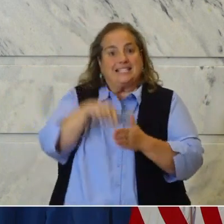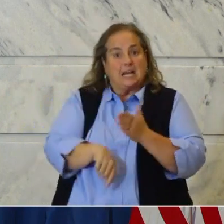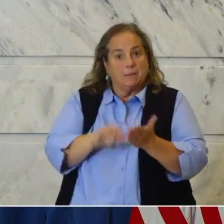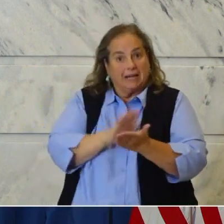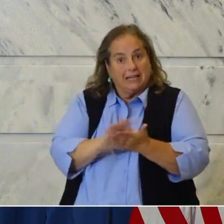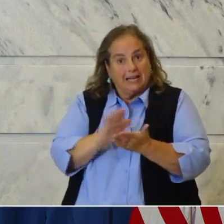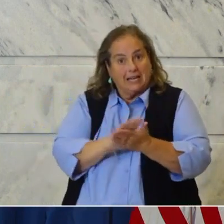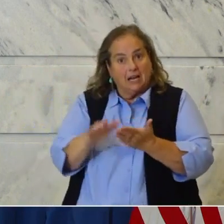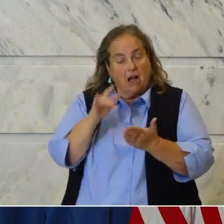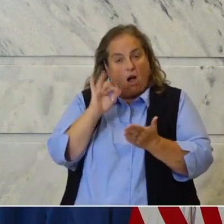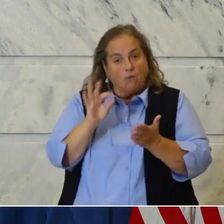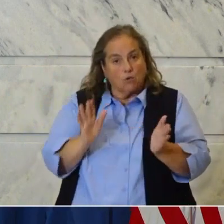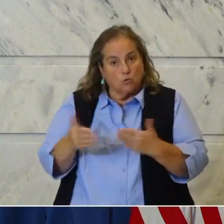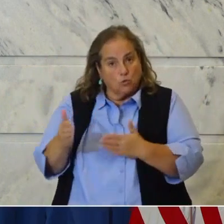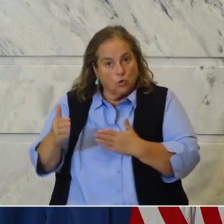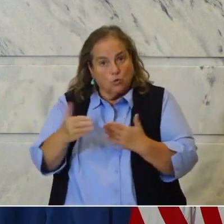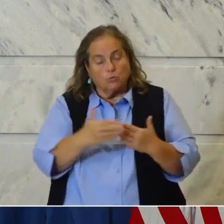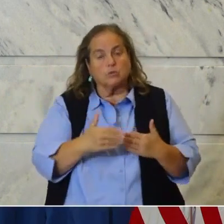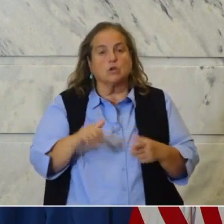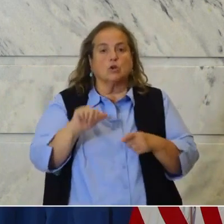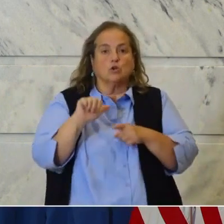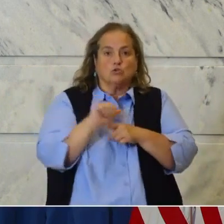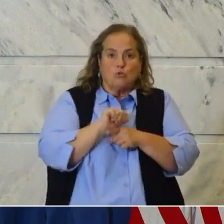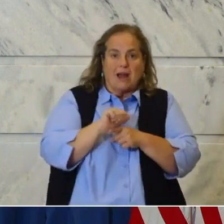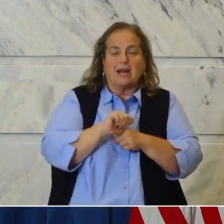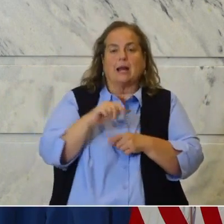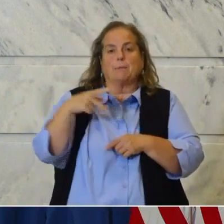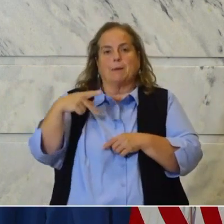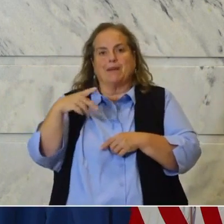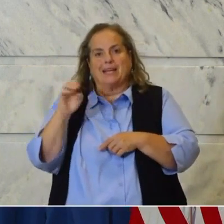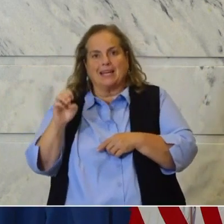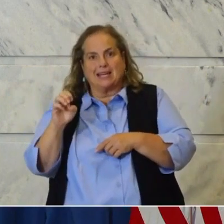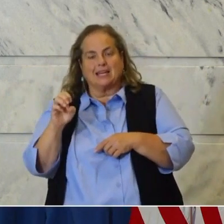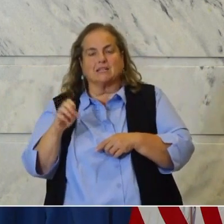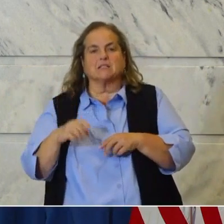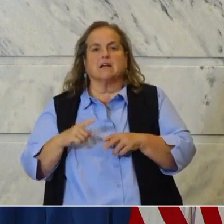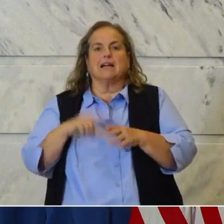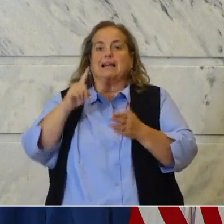all infection control procedures and PPE usage. Cancellation of all non